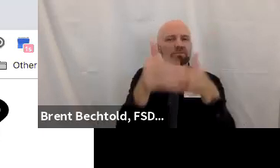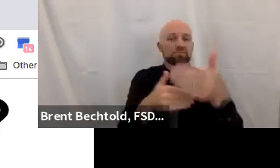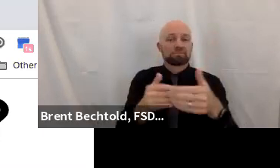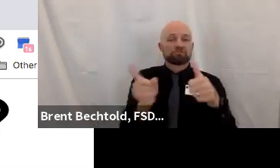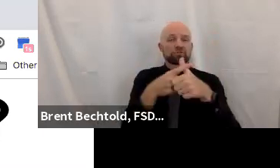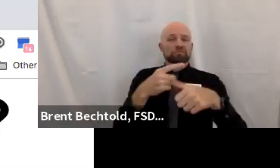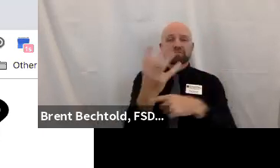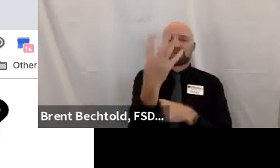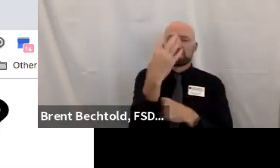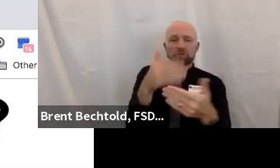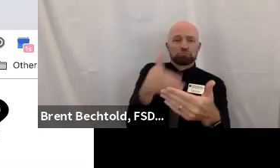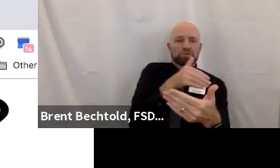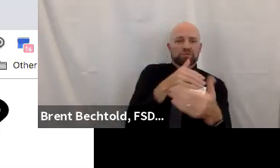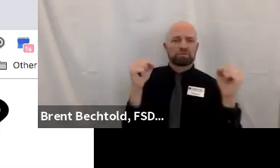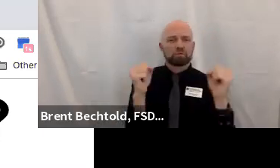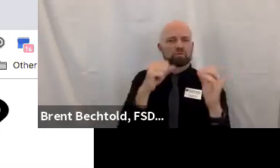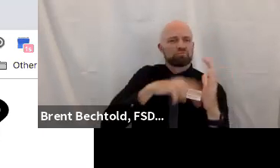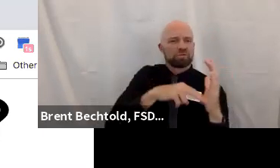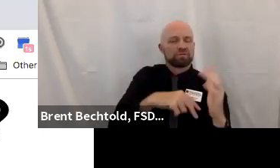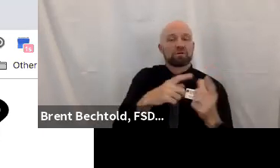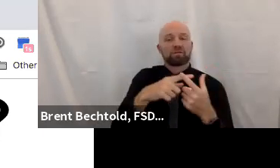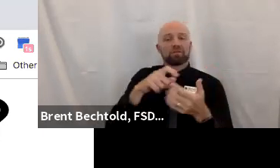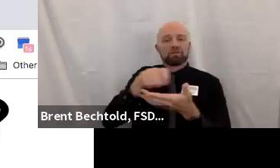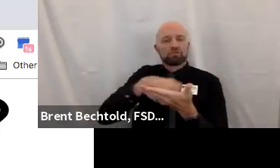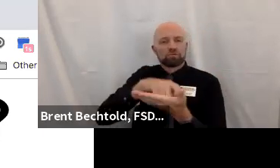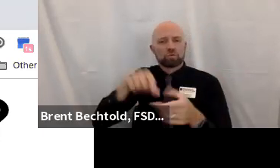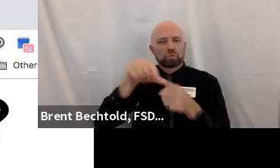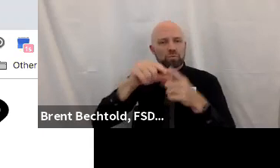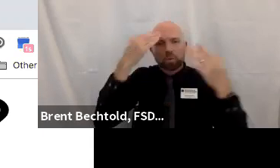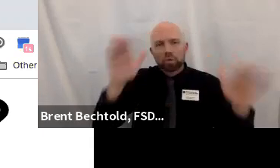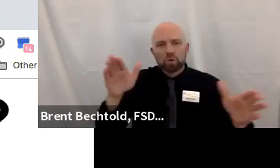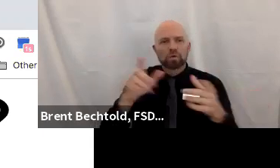It's important to note the process. First they're videoed doing a cold read.